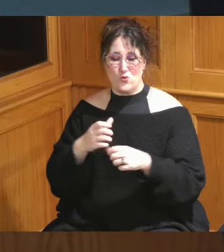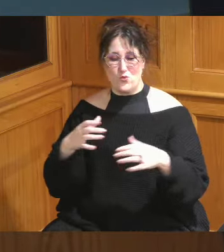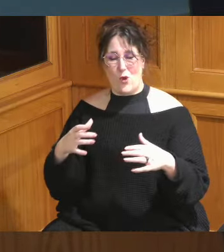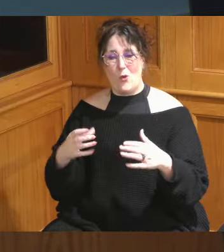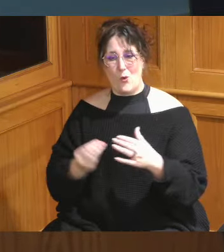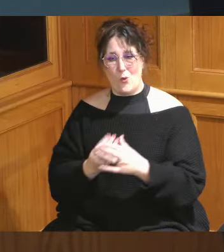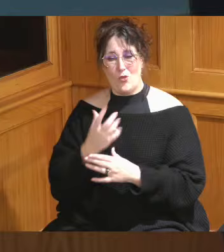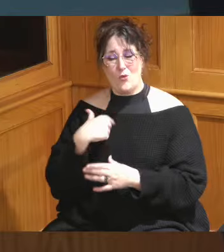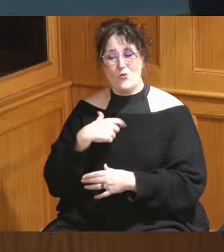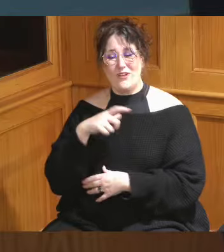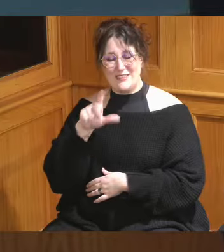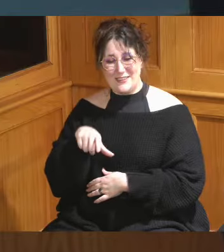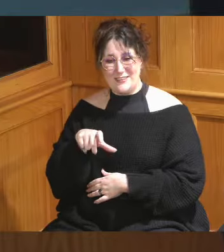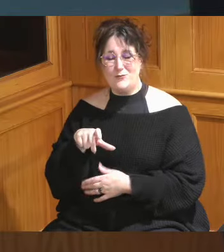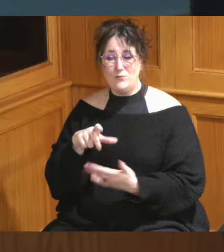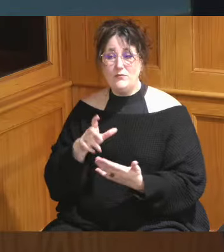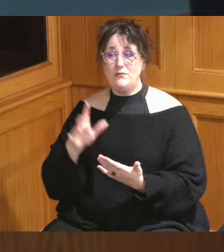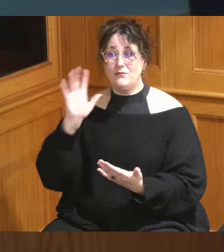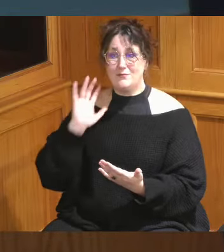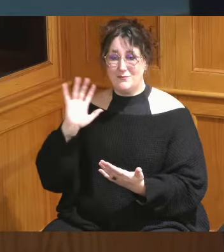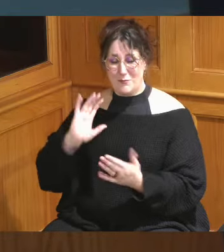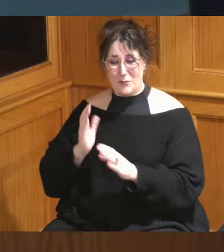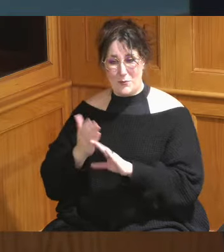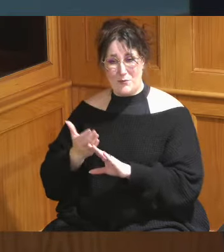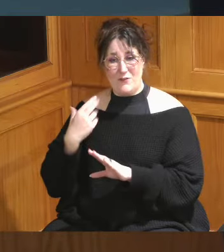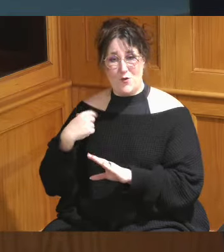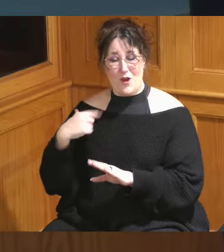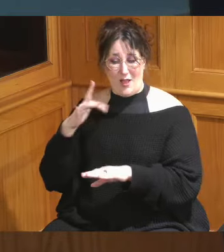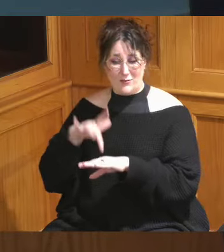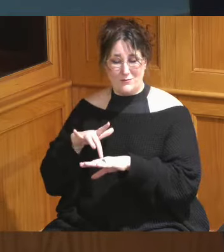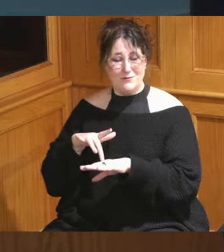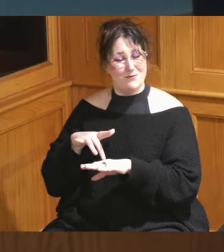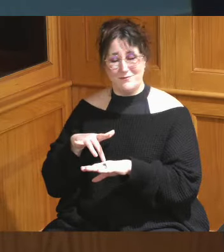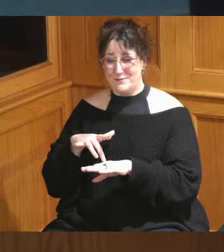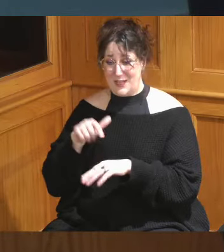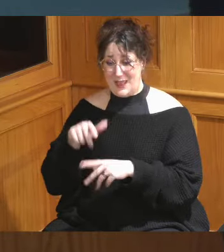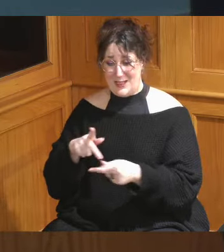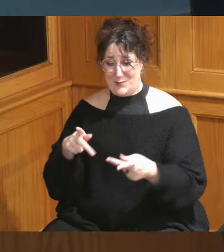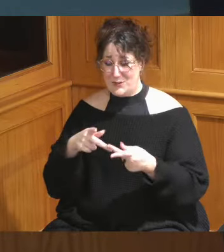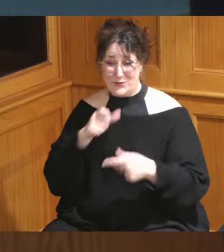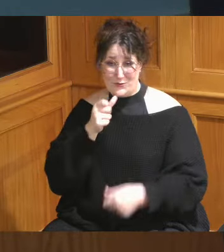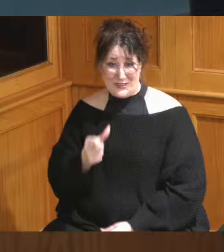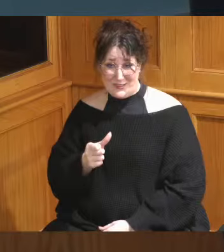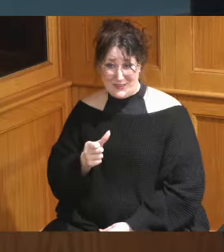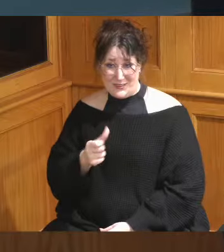we need to be. years ago before I got here, we were not in this position and we declined to give